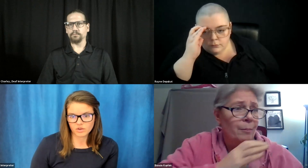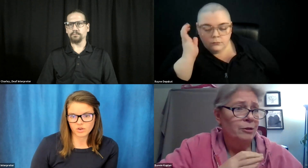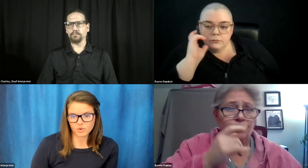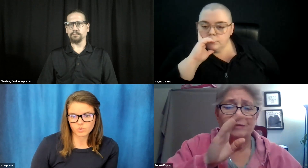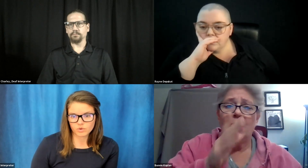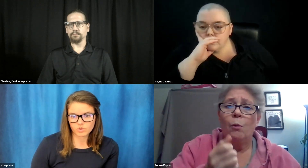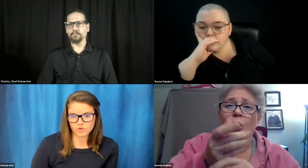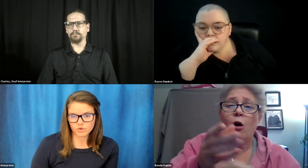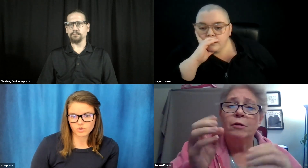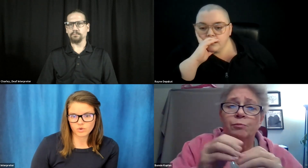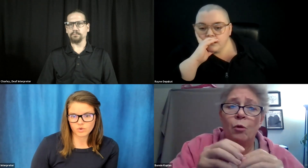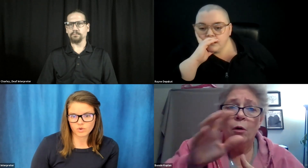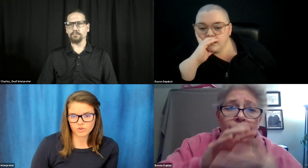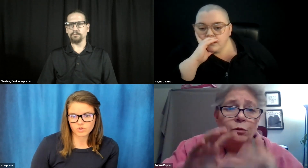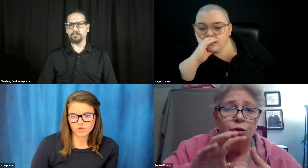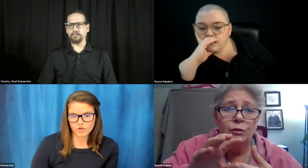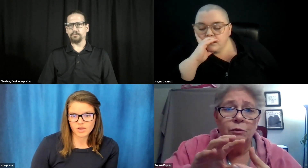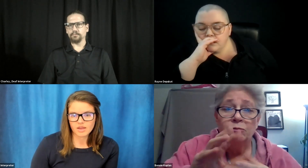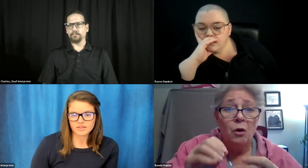You know,